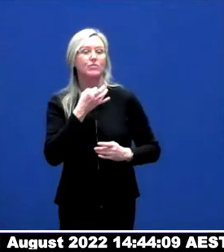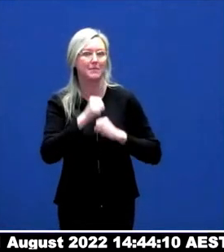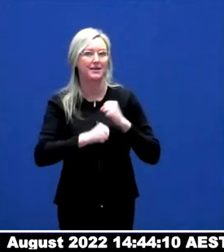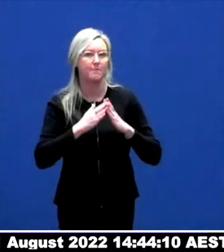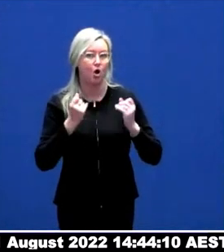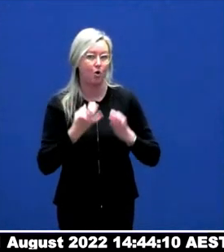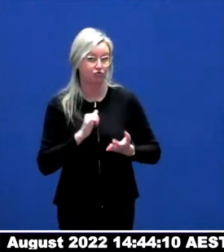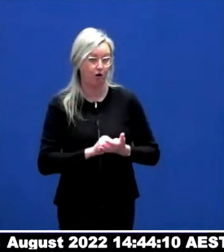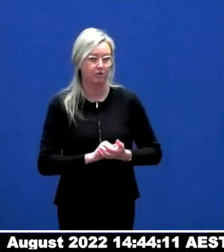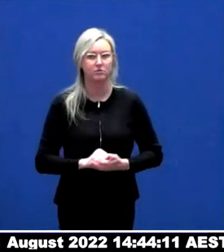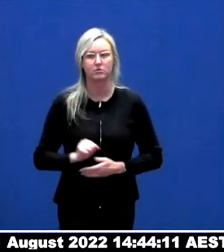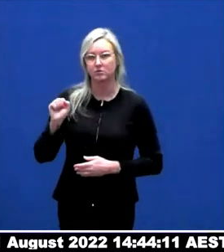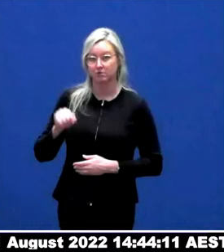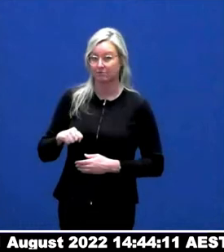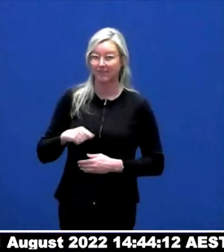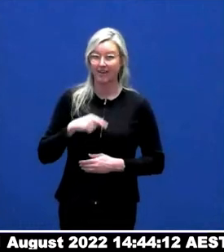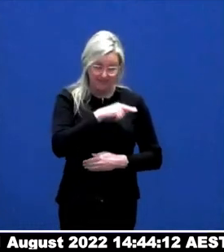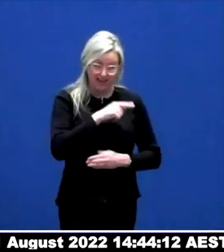They become homeless because there's nowhere for them to go?